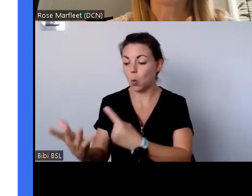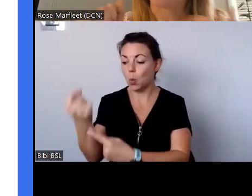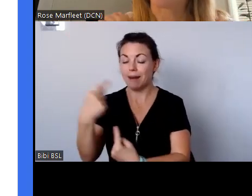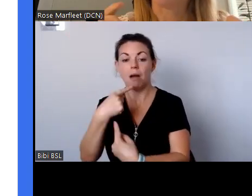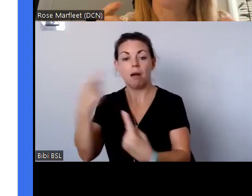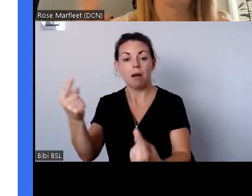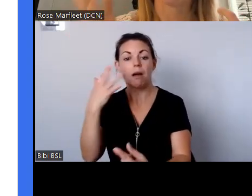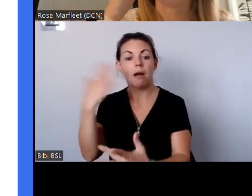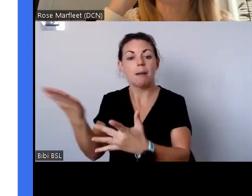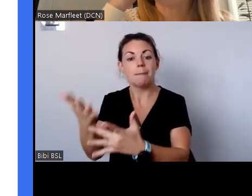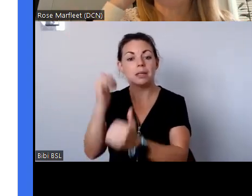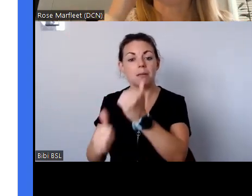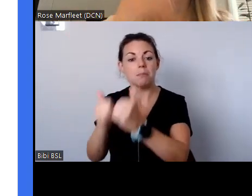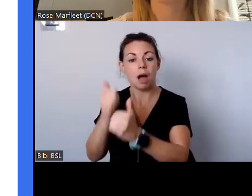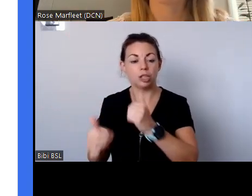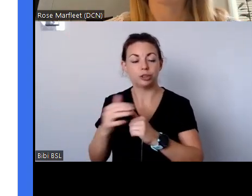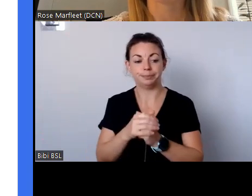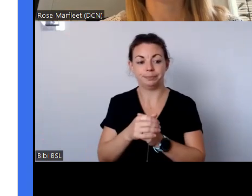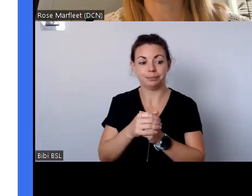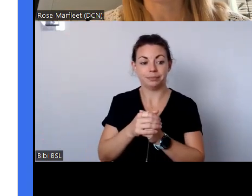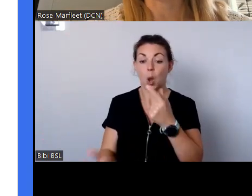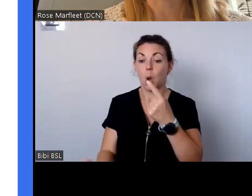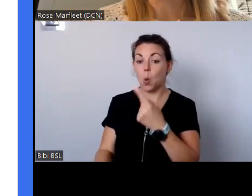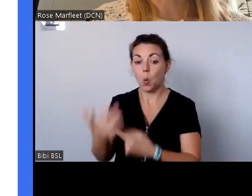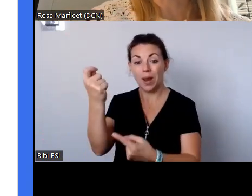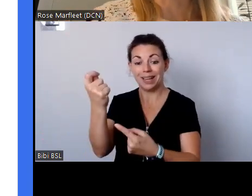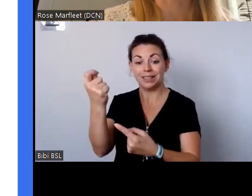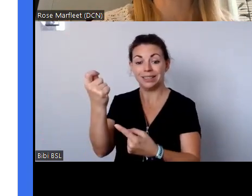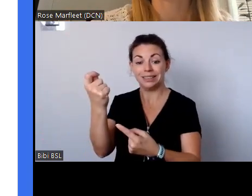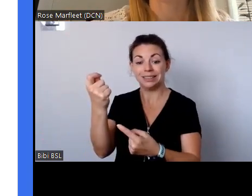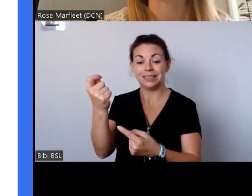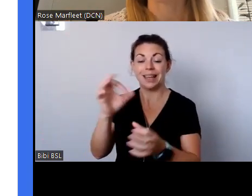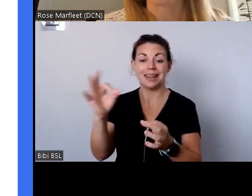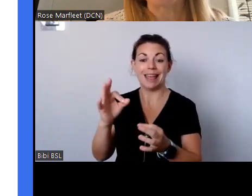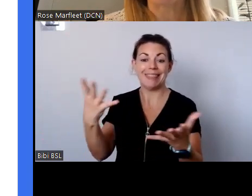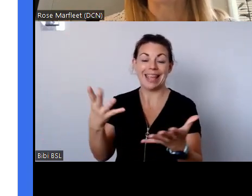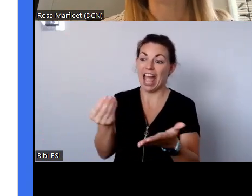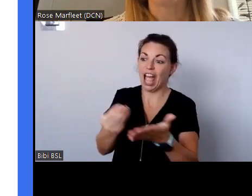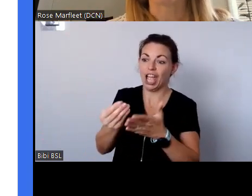Speaking of the winners, unfortunately, there isn't a big cash prize this year or any year,